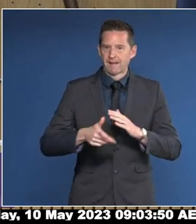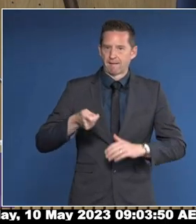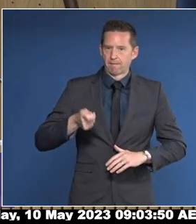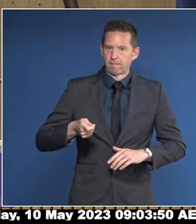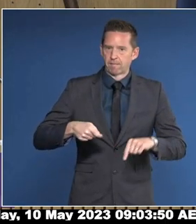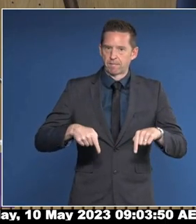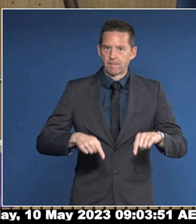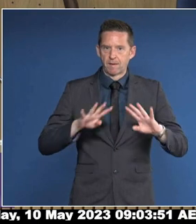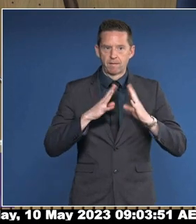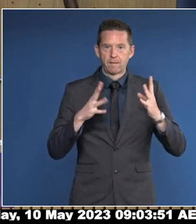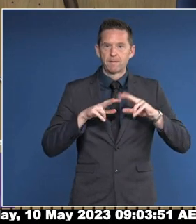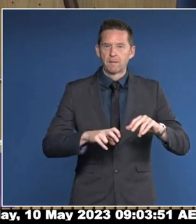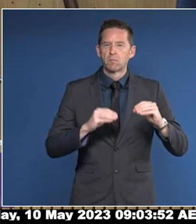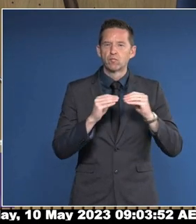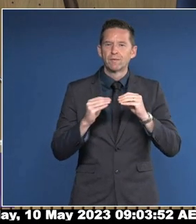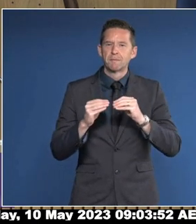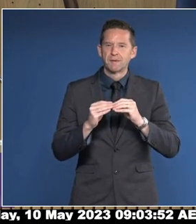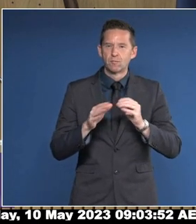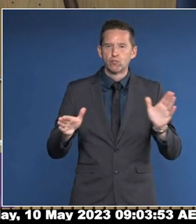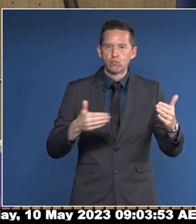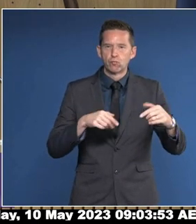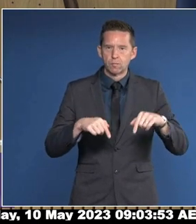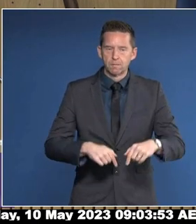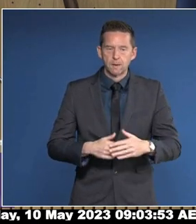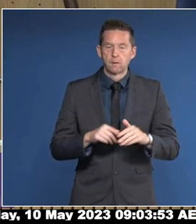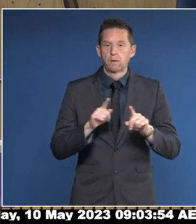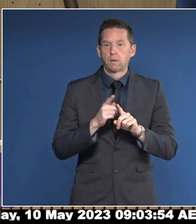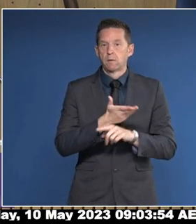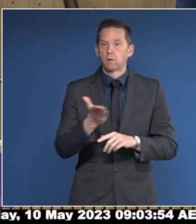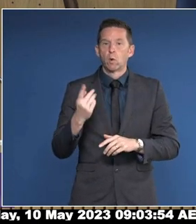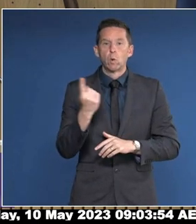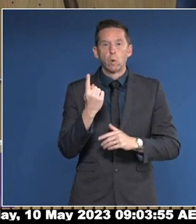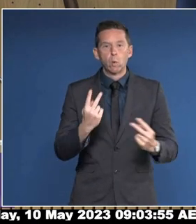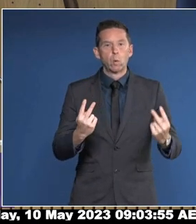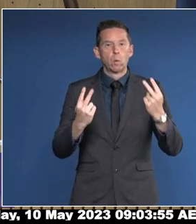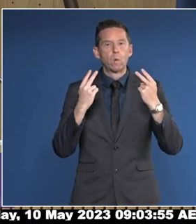Brisbane hearing room, as well as those following the proceedings on the live stream.